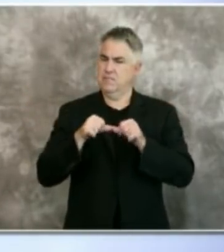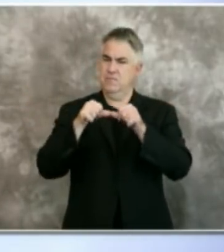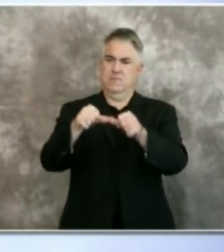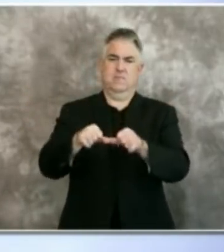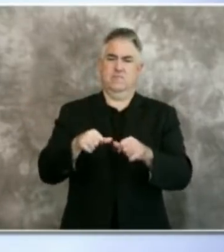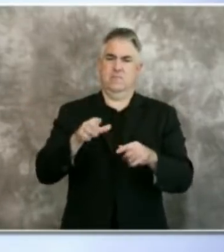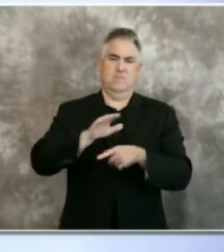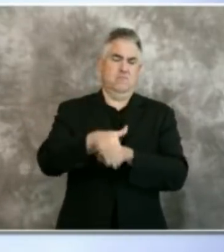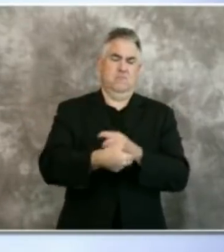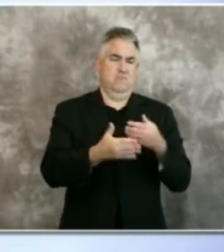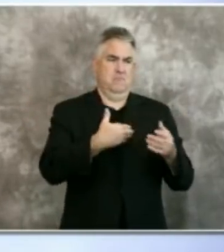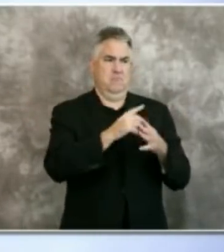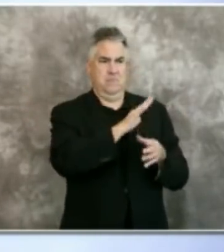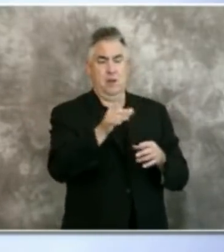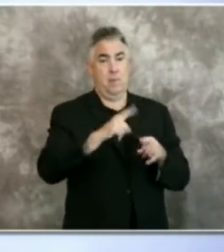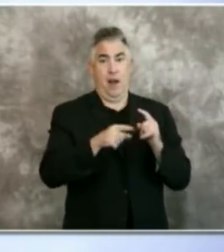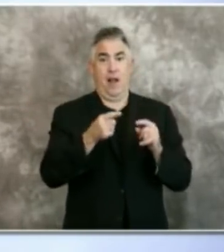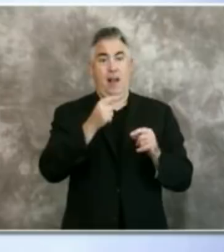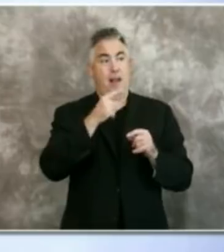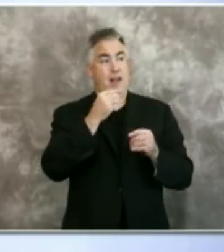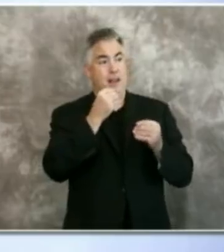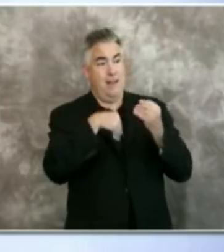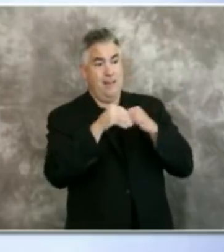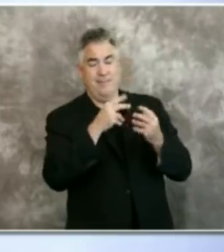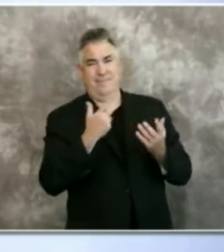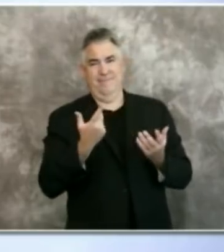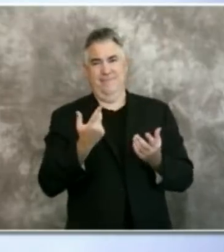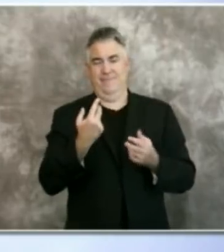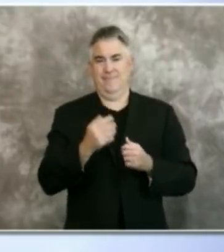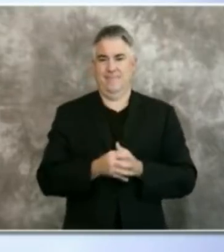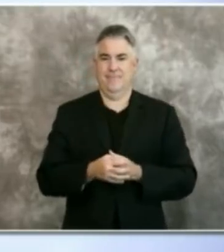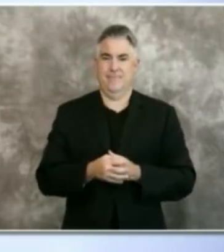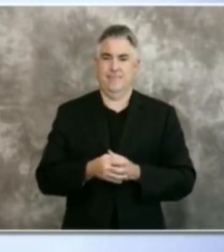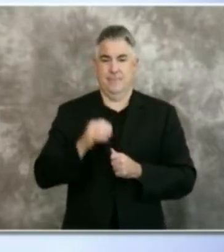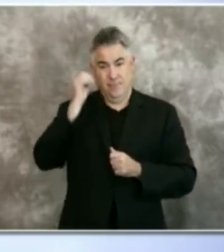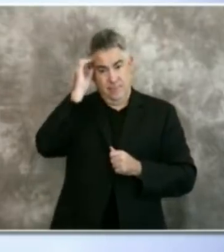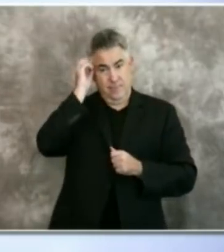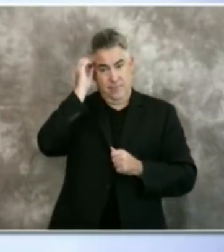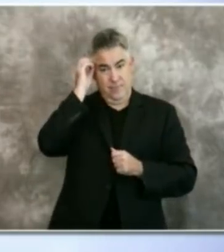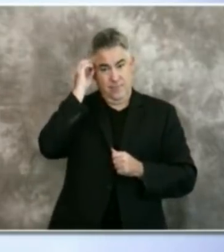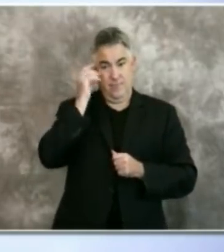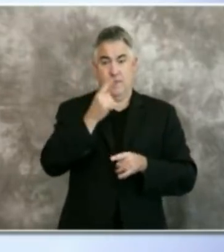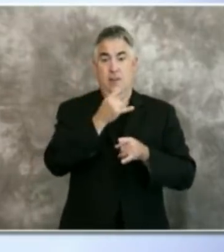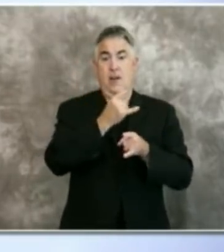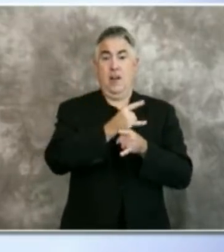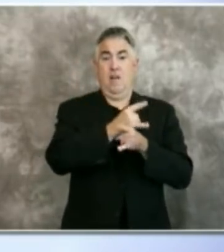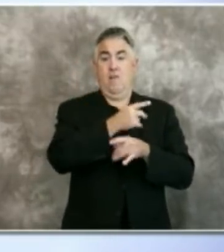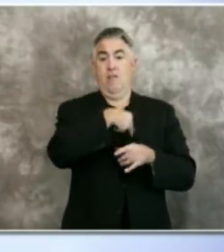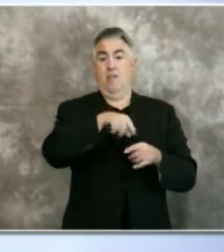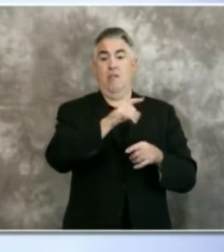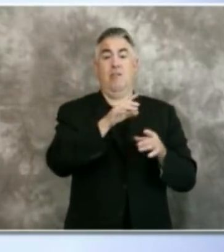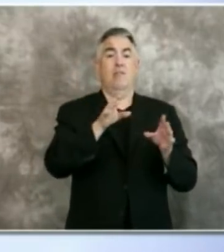THROUGH THOSE TYPES OF THINGS THAT DON'T HAVE THE ON-SITE CONSUMPTION ARE FREE TO